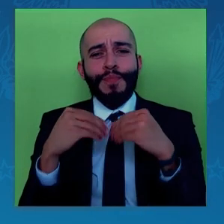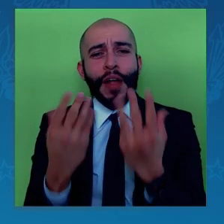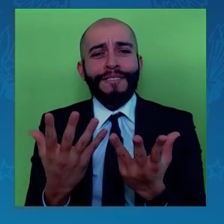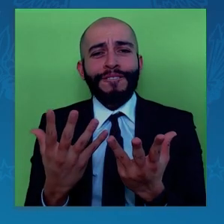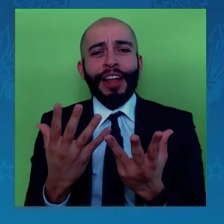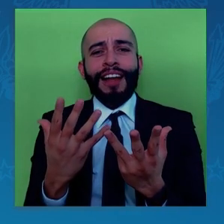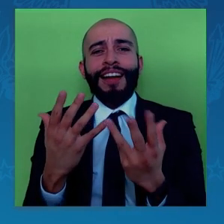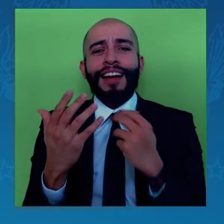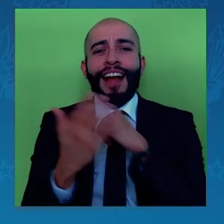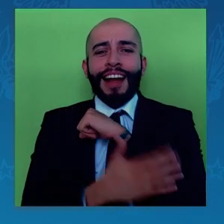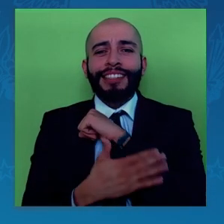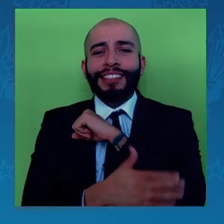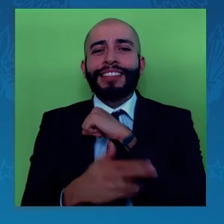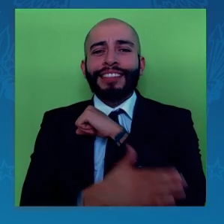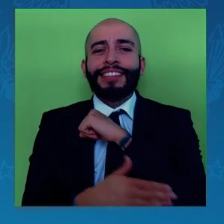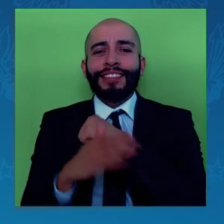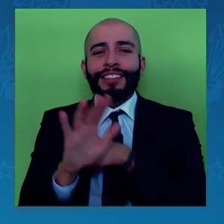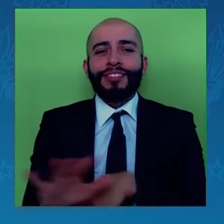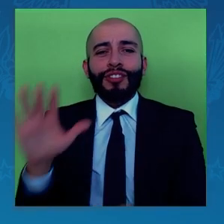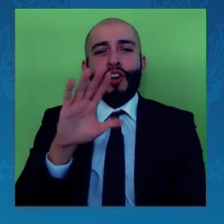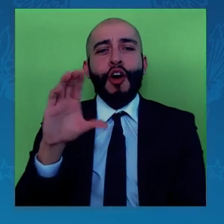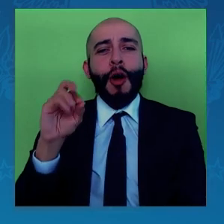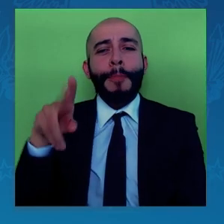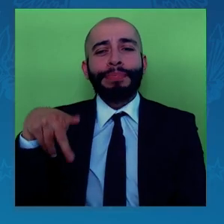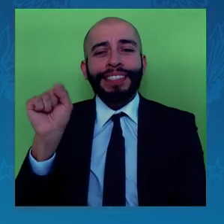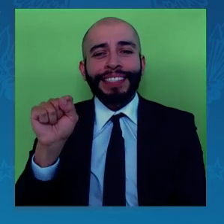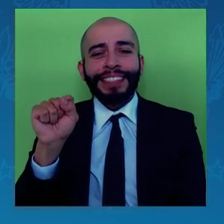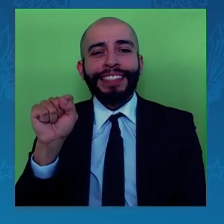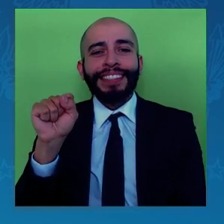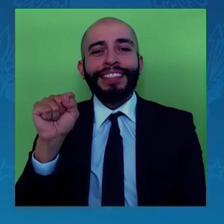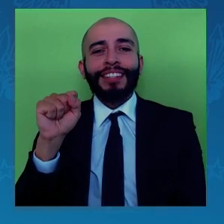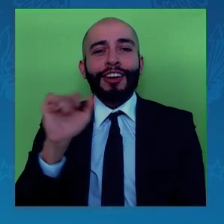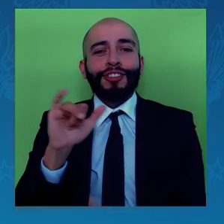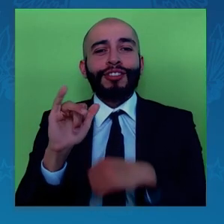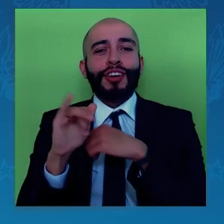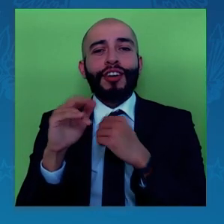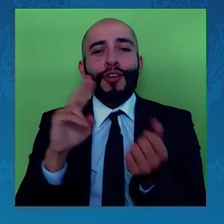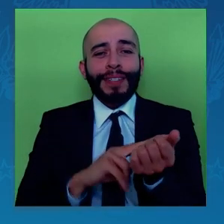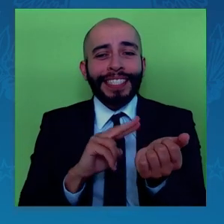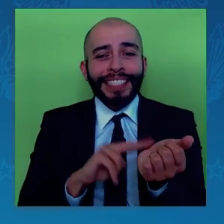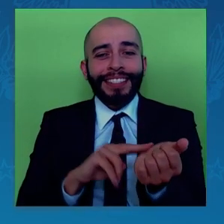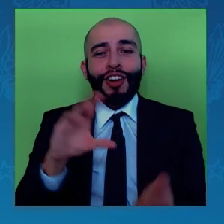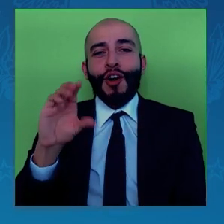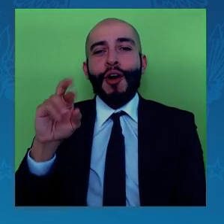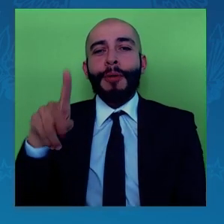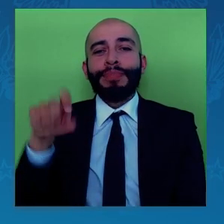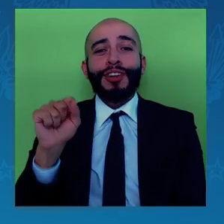but also is educating and training health professionals, providing care to more than 30 Americans